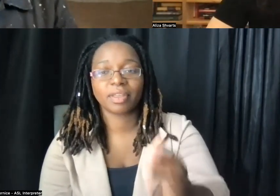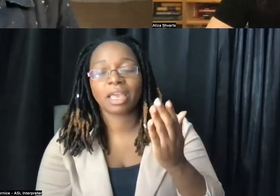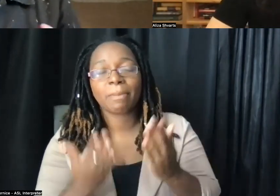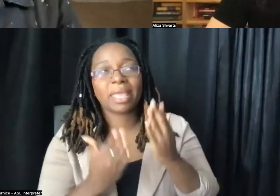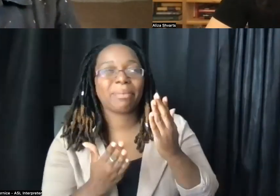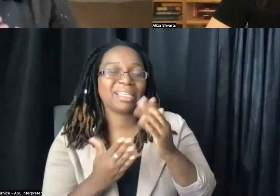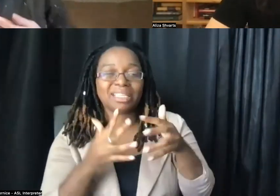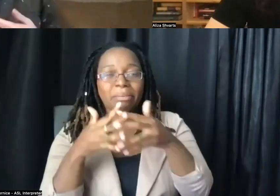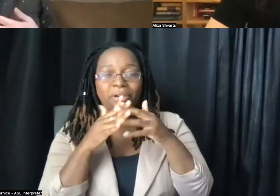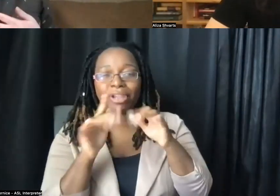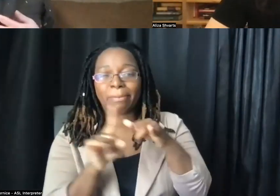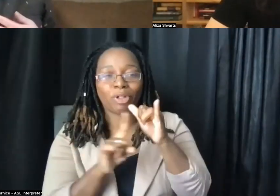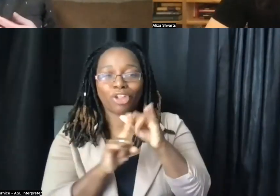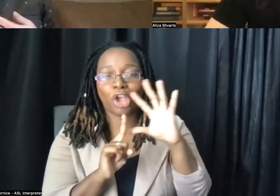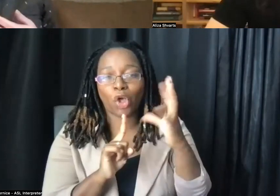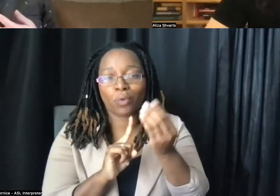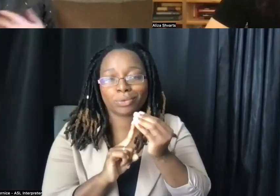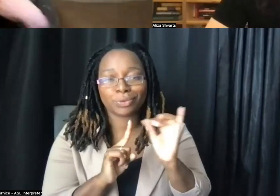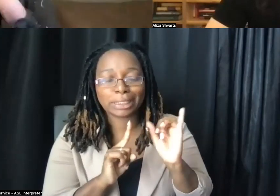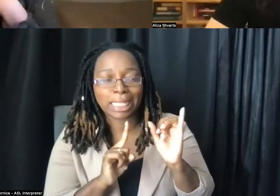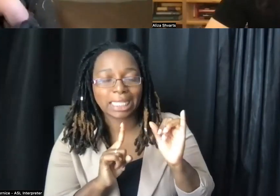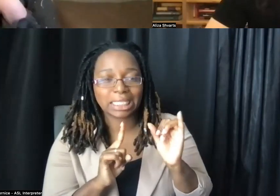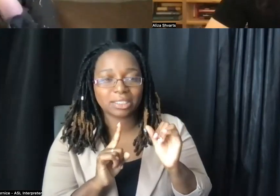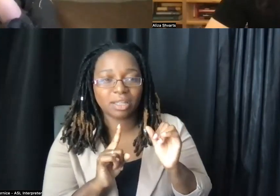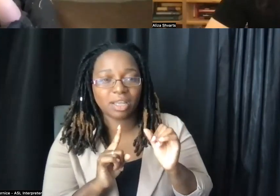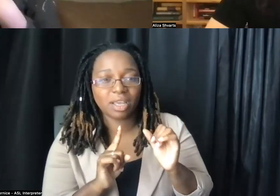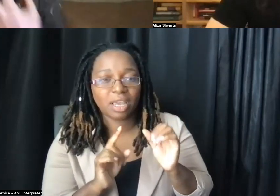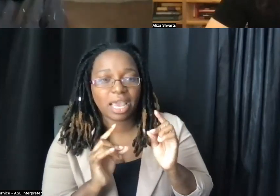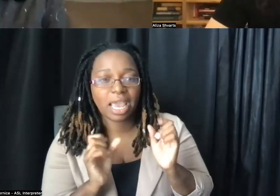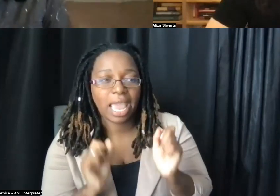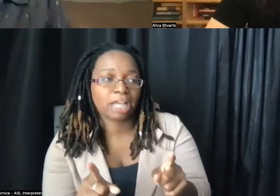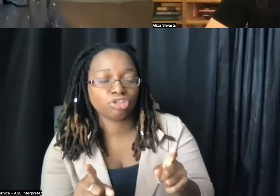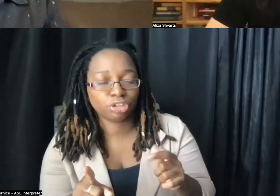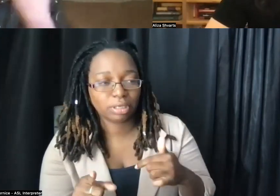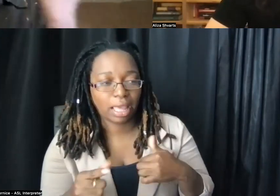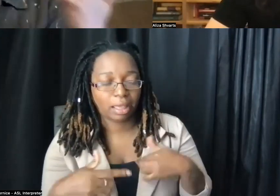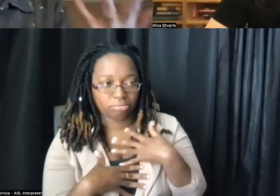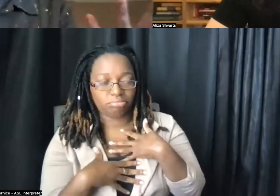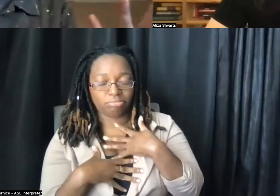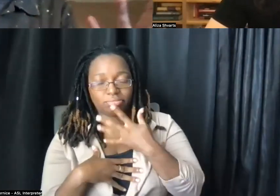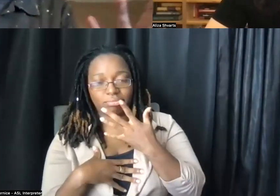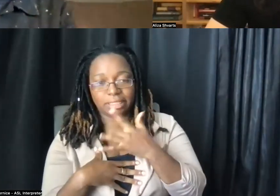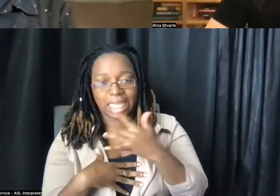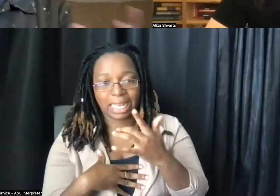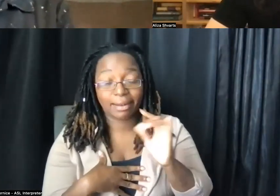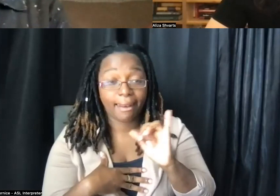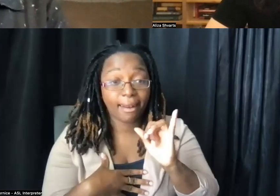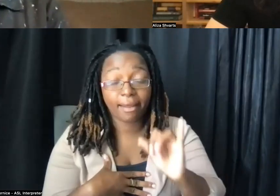I think it might just be a product of American bullying culture. There is the sort of knee-jerk reaction to be